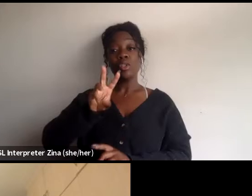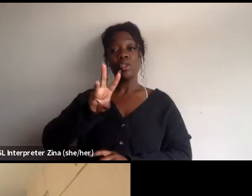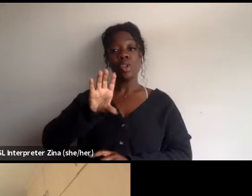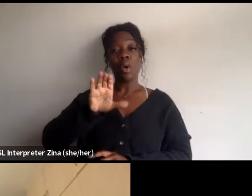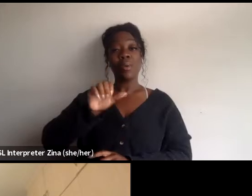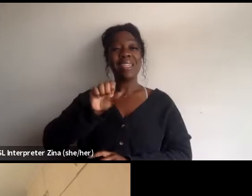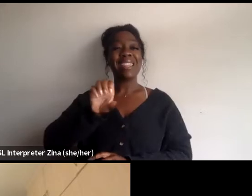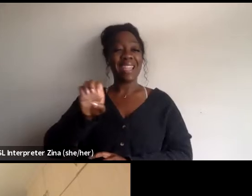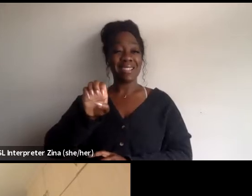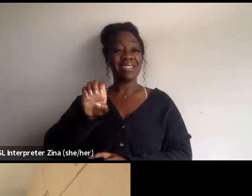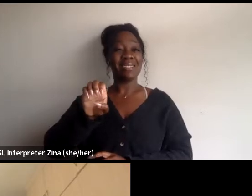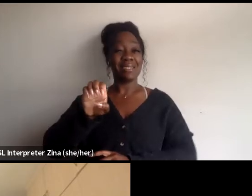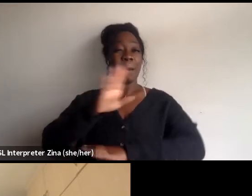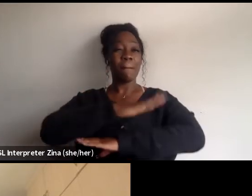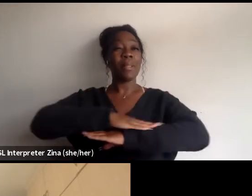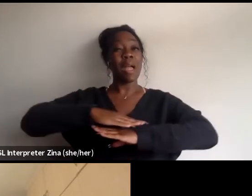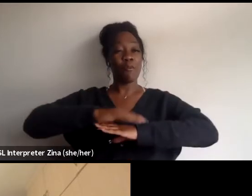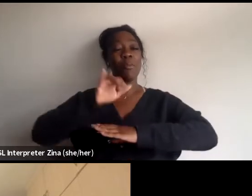that was running at Arts Council.